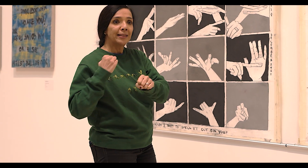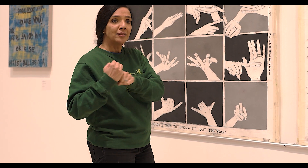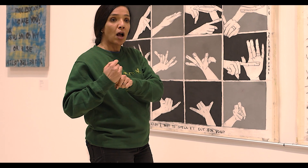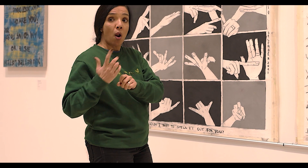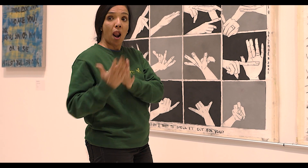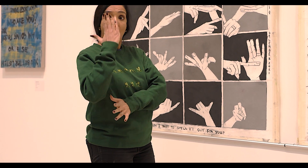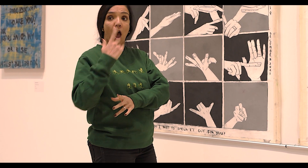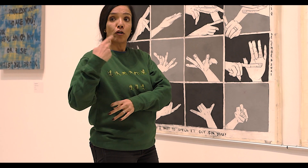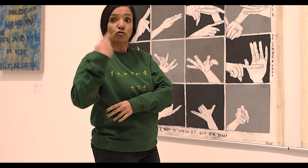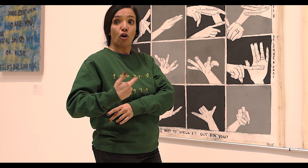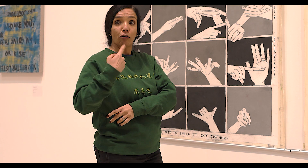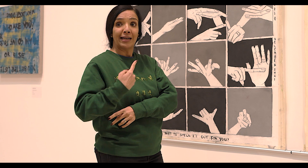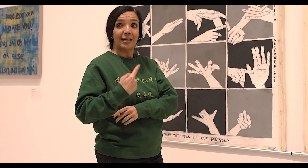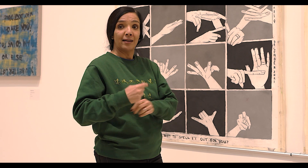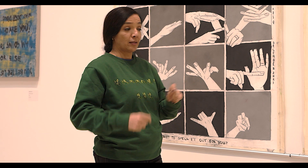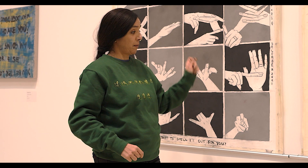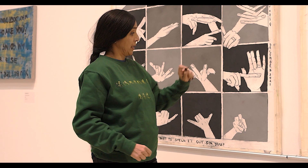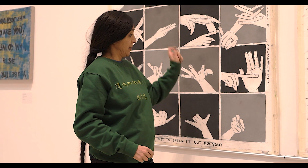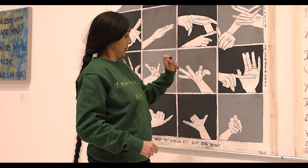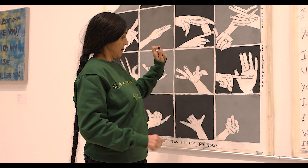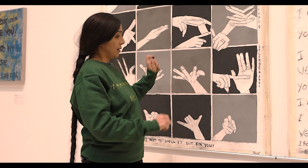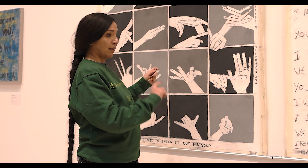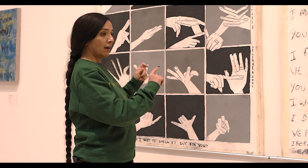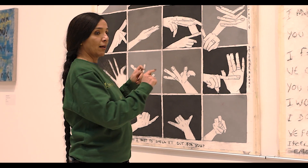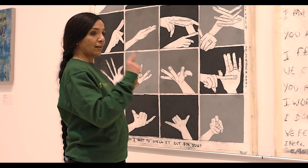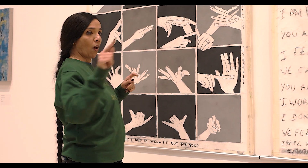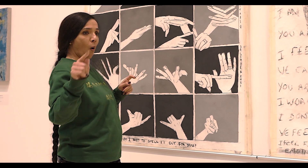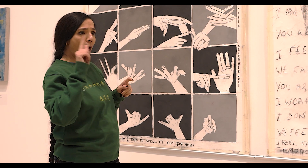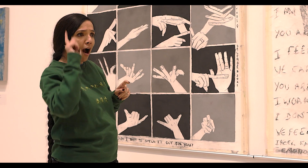I used social media while I was drawing this